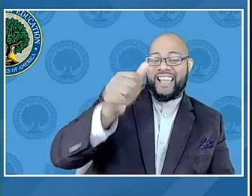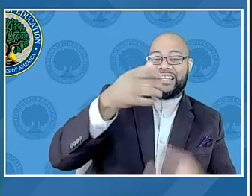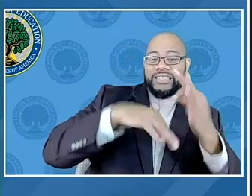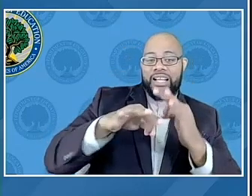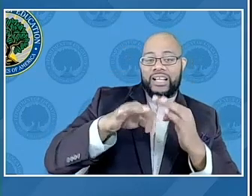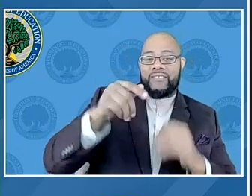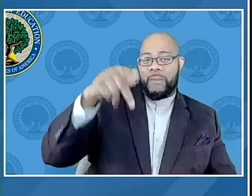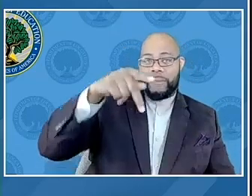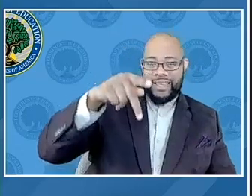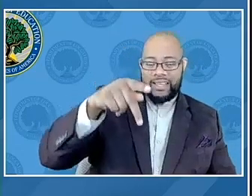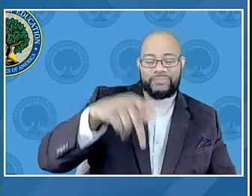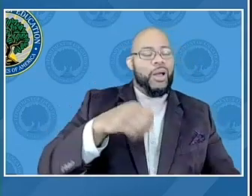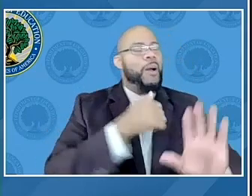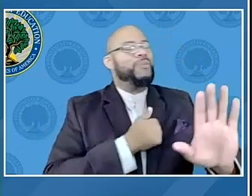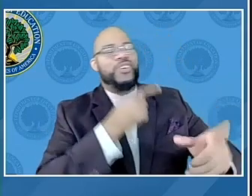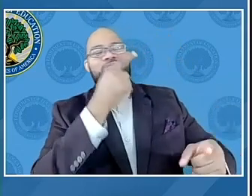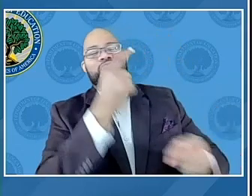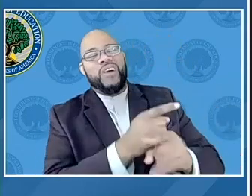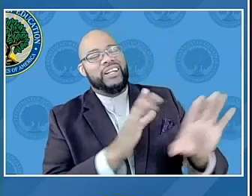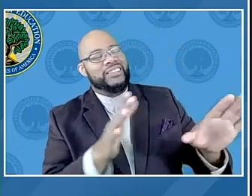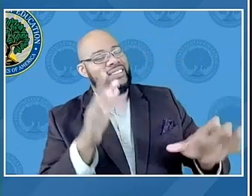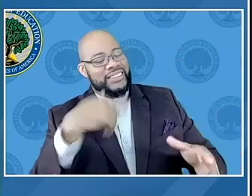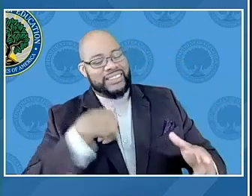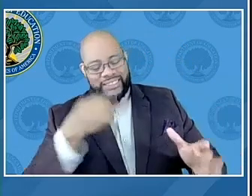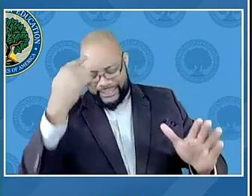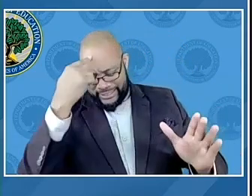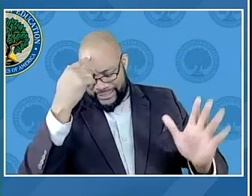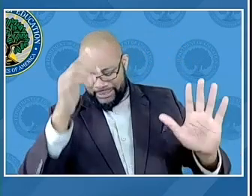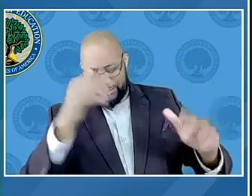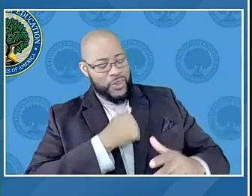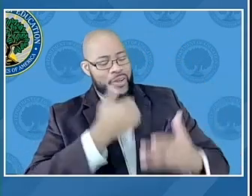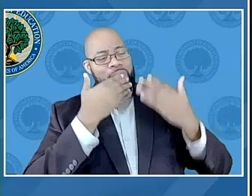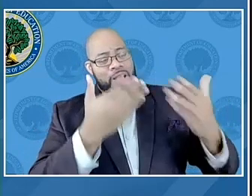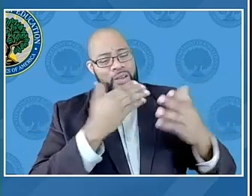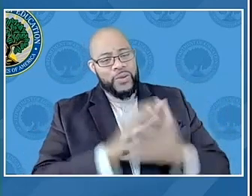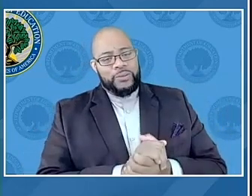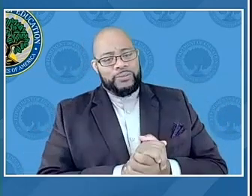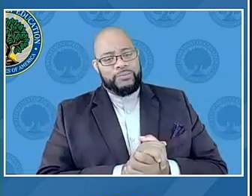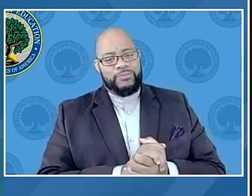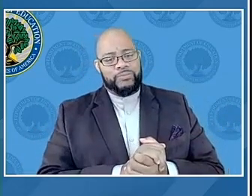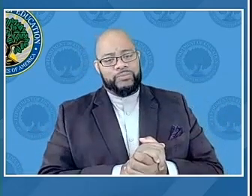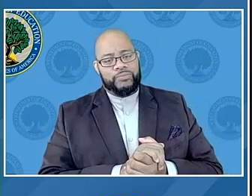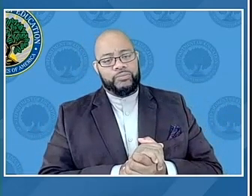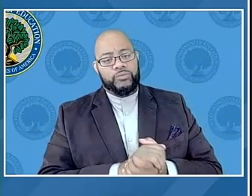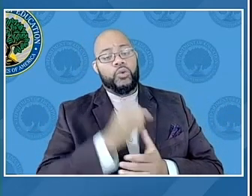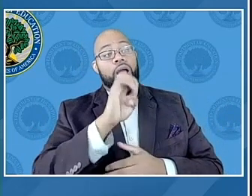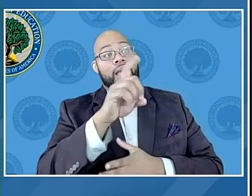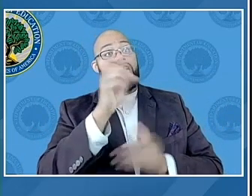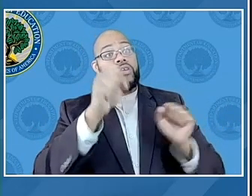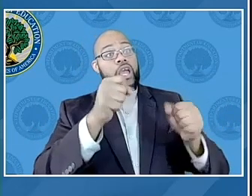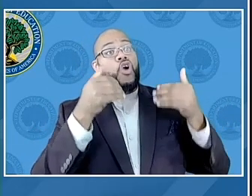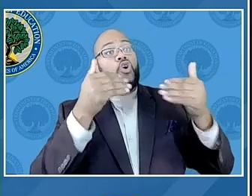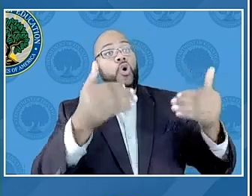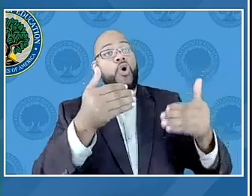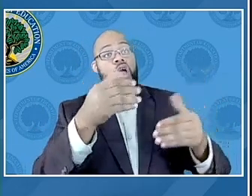I'm sorry. Thank you. Got ahead of myself there. Thank you. So, Ed, if you could go ahead and turn your camera off and fix your